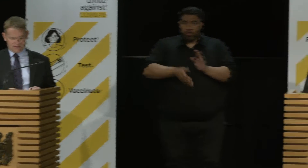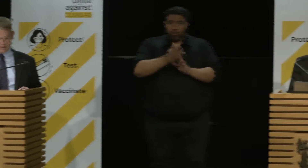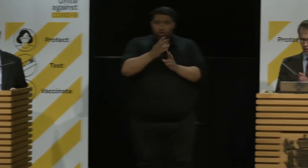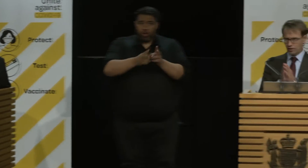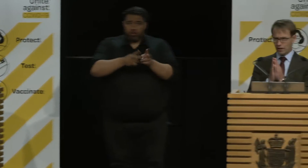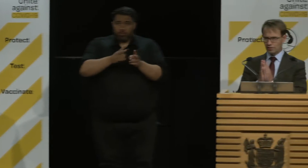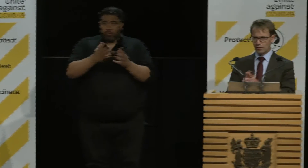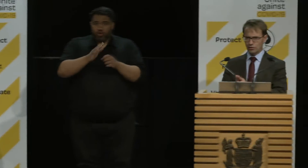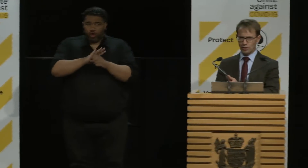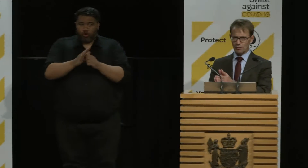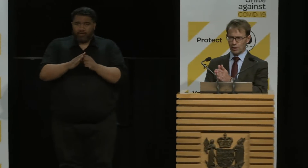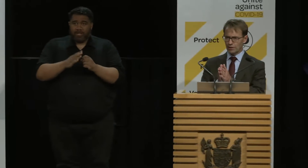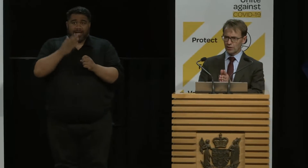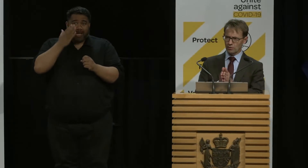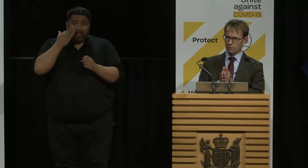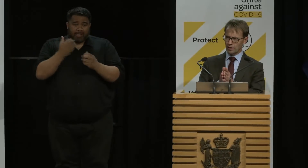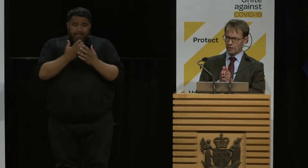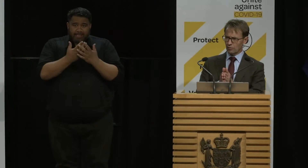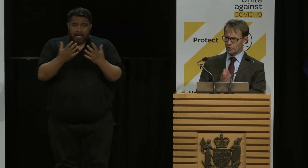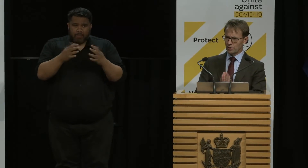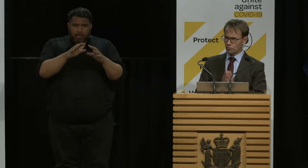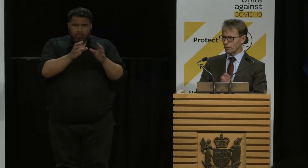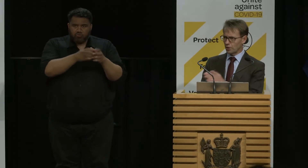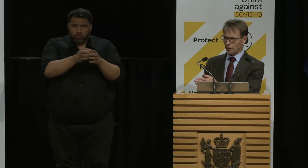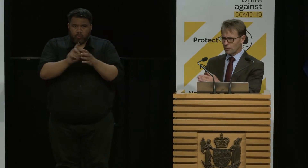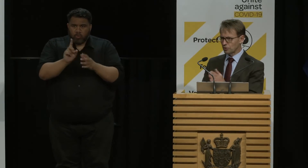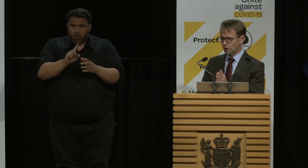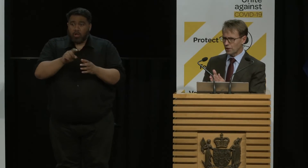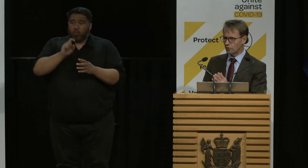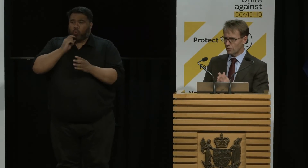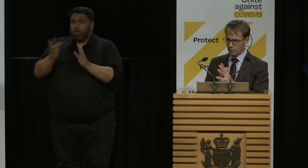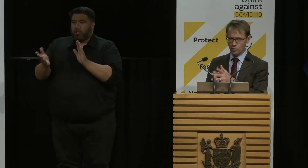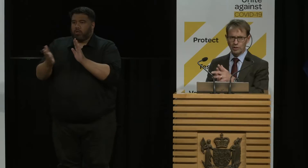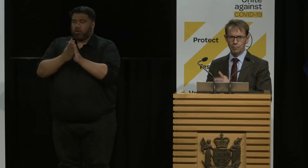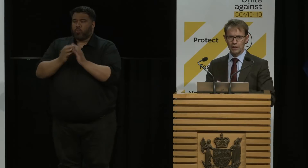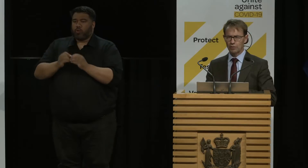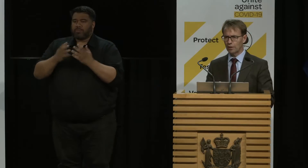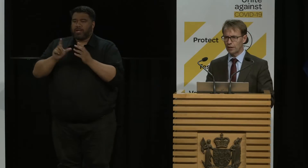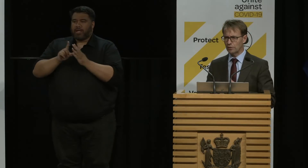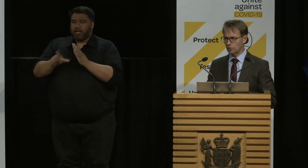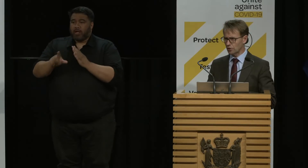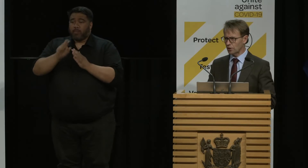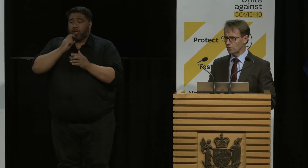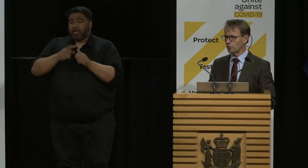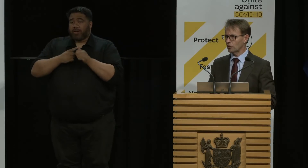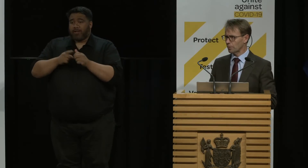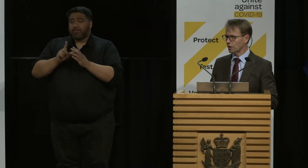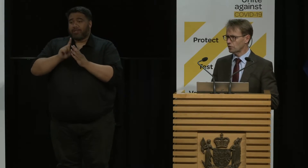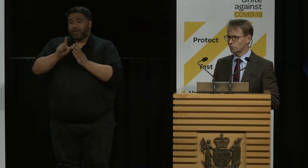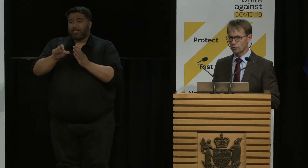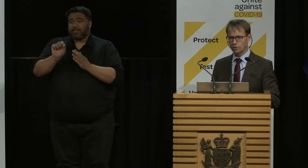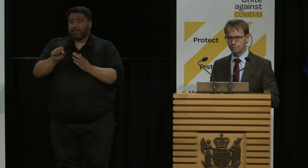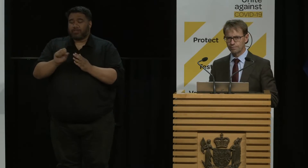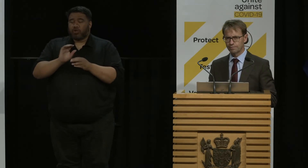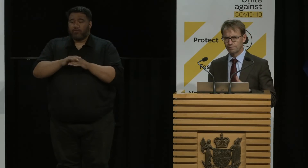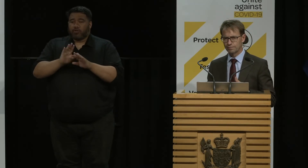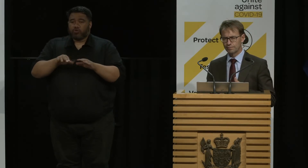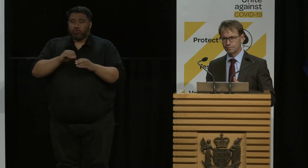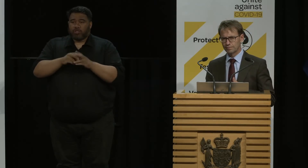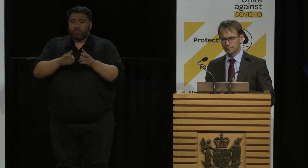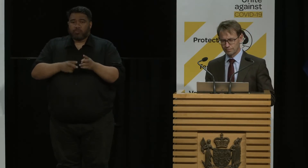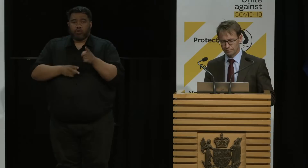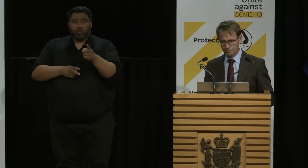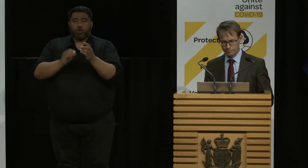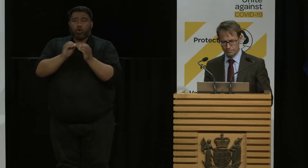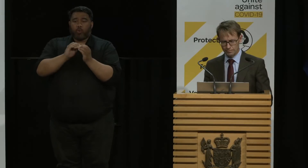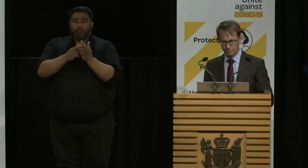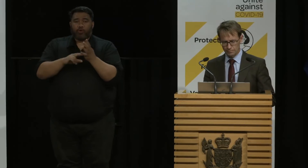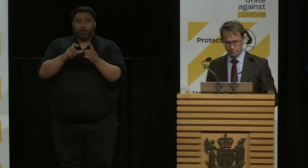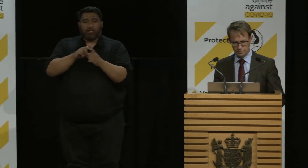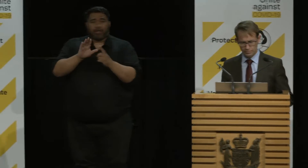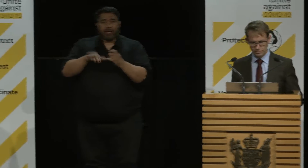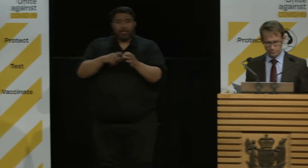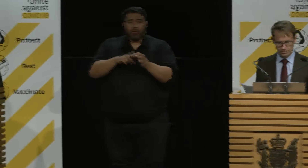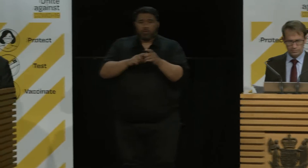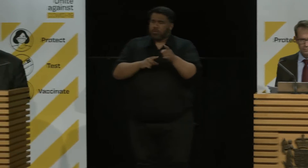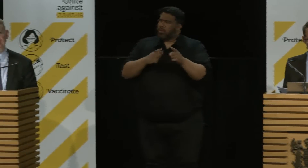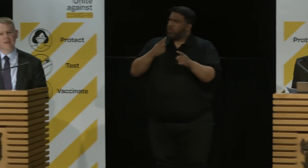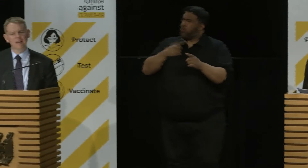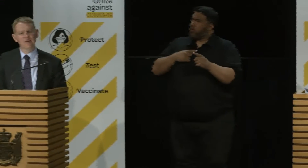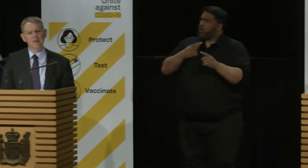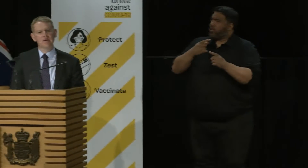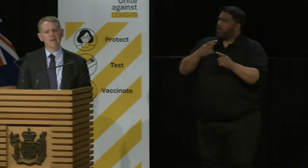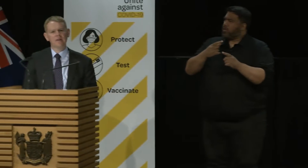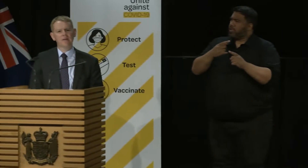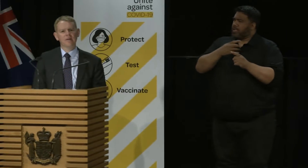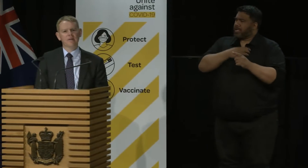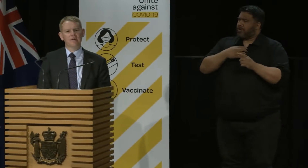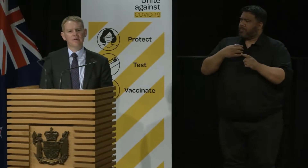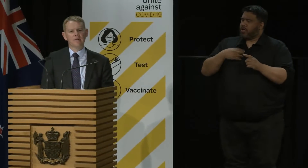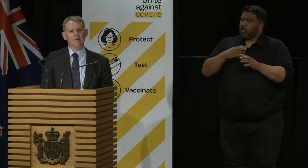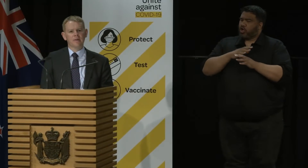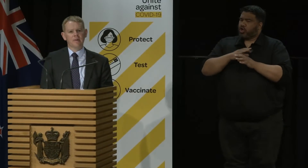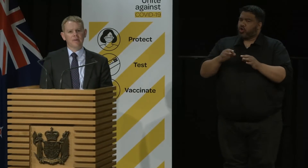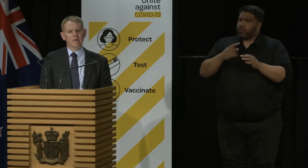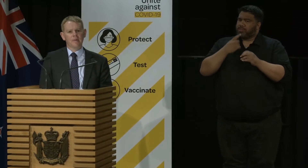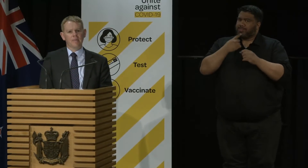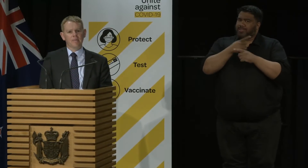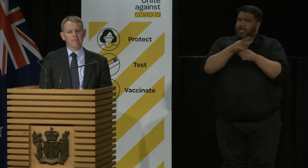breakdown of the hospitalised